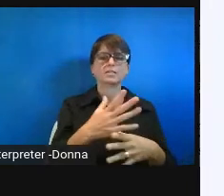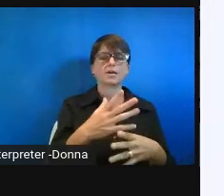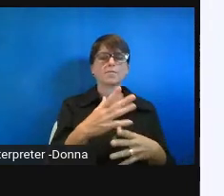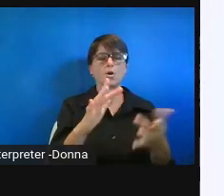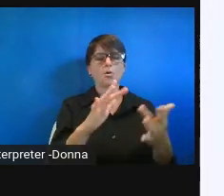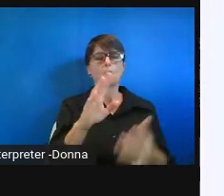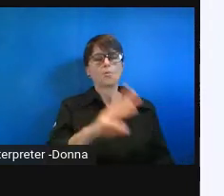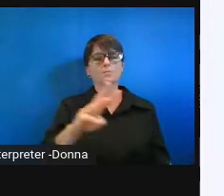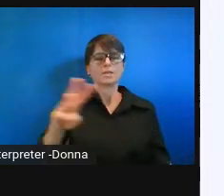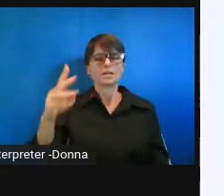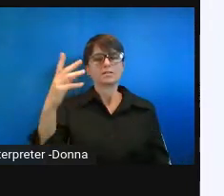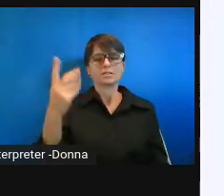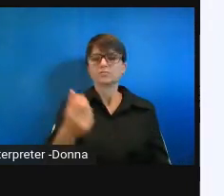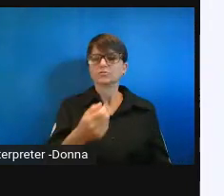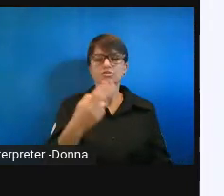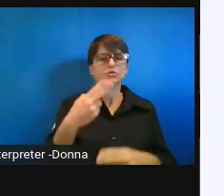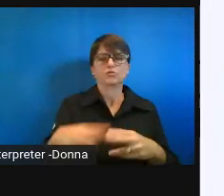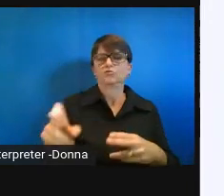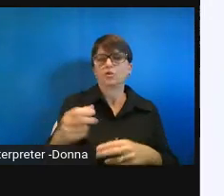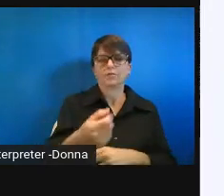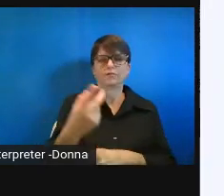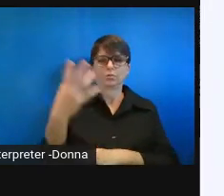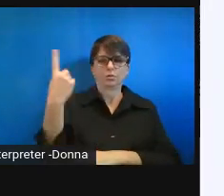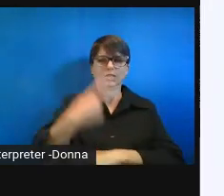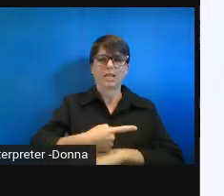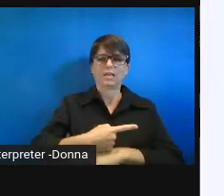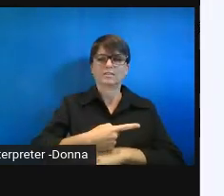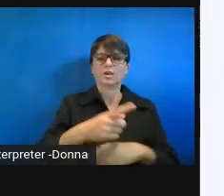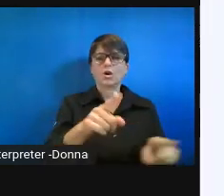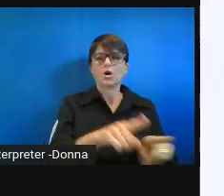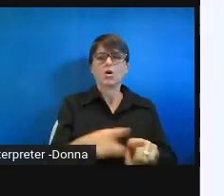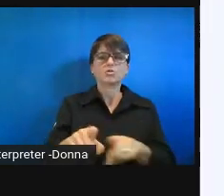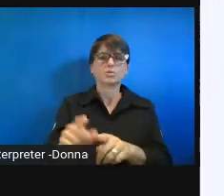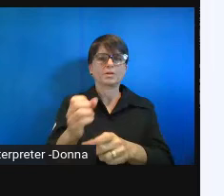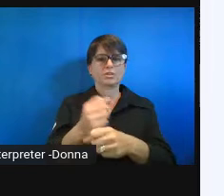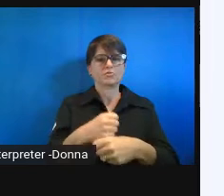We have also created accessibility statement generation plug in.